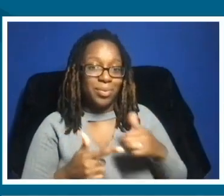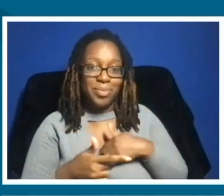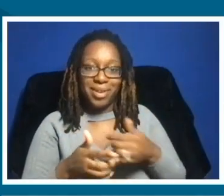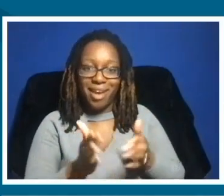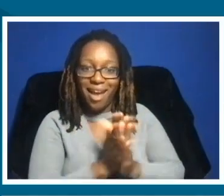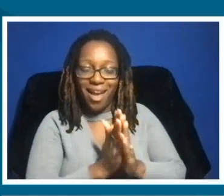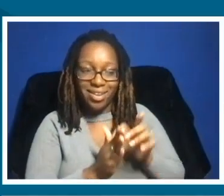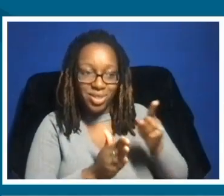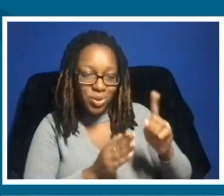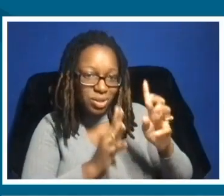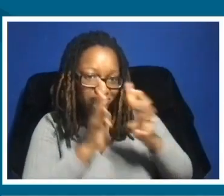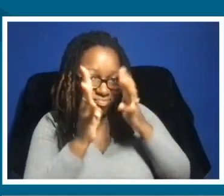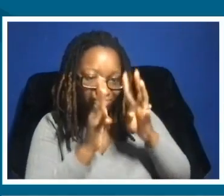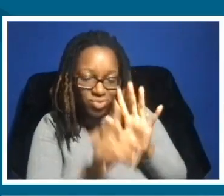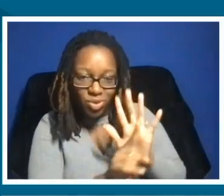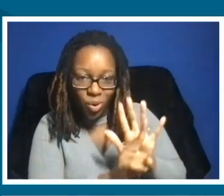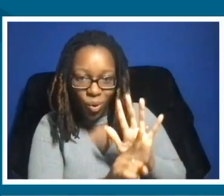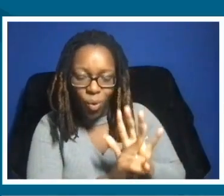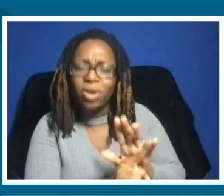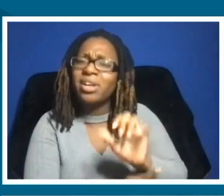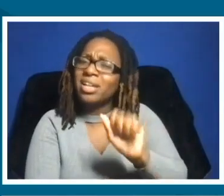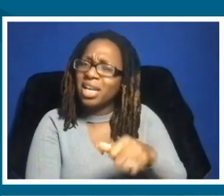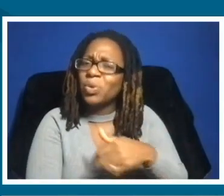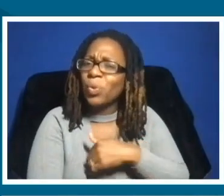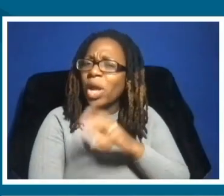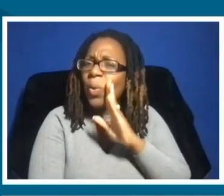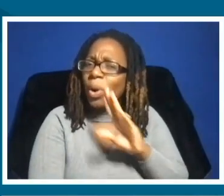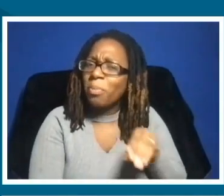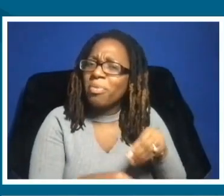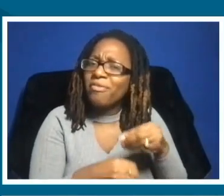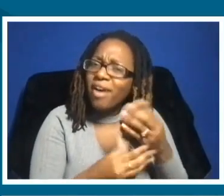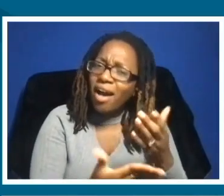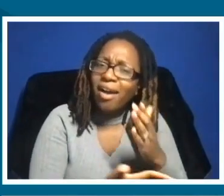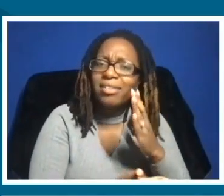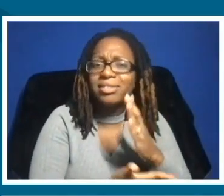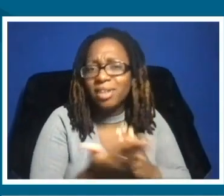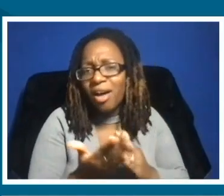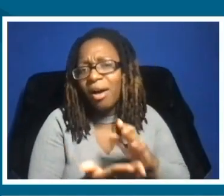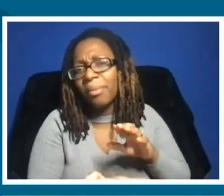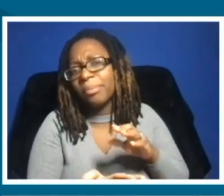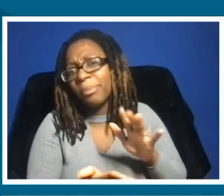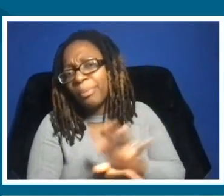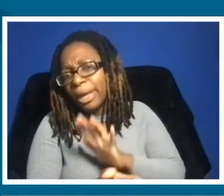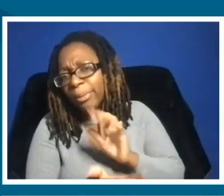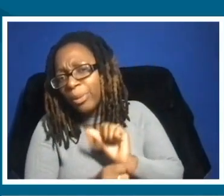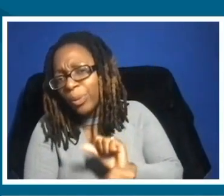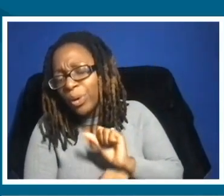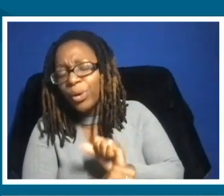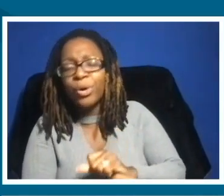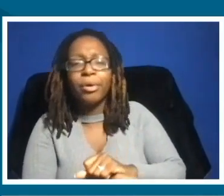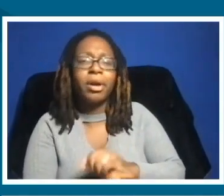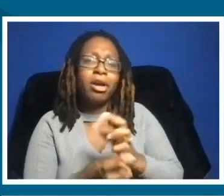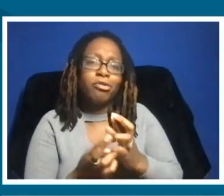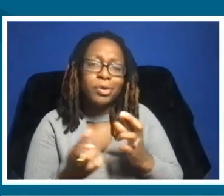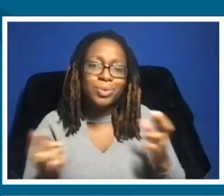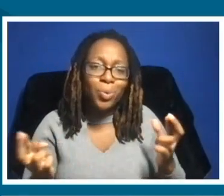scaffold by providing some in our case we provided some documents to help them research and provided